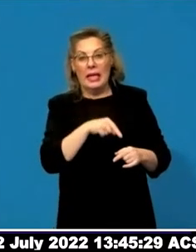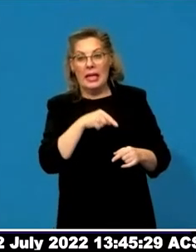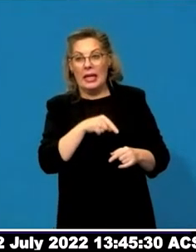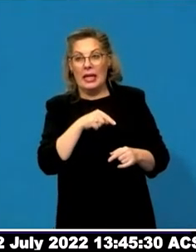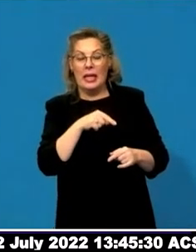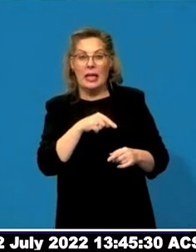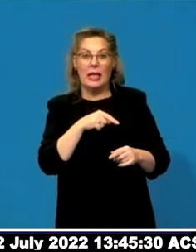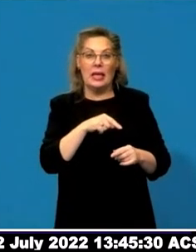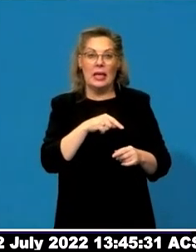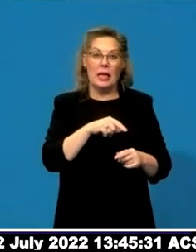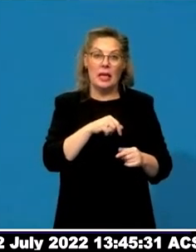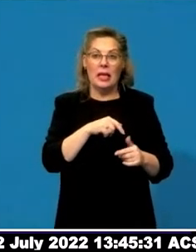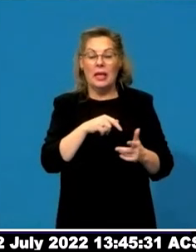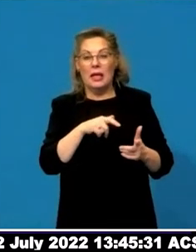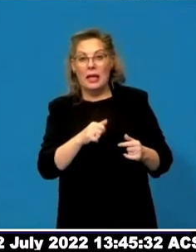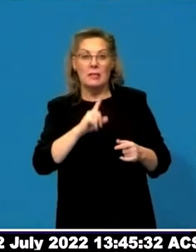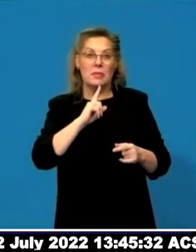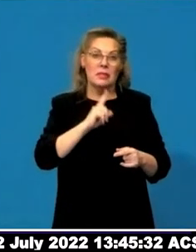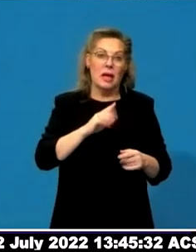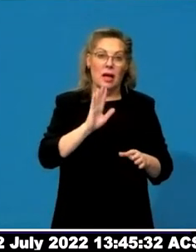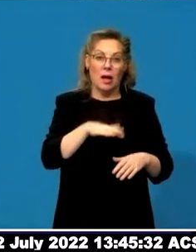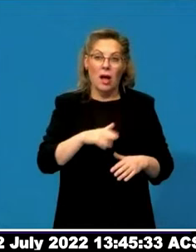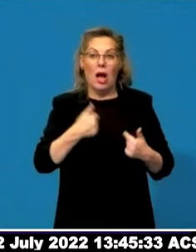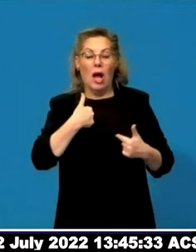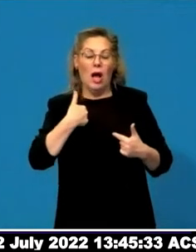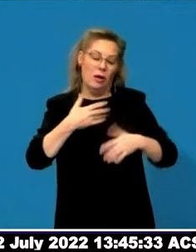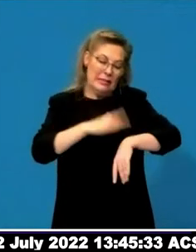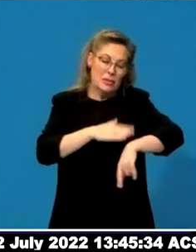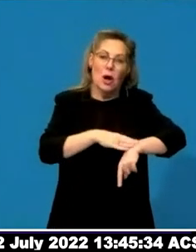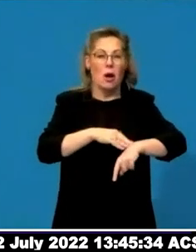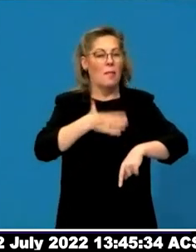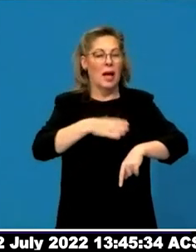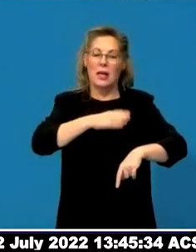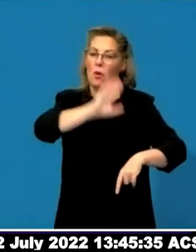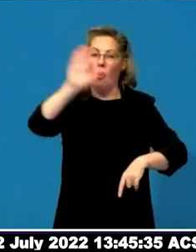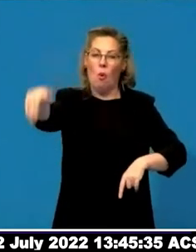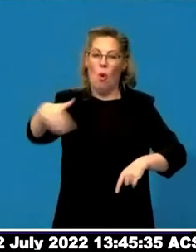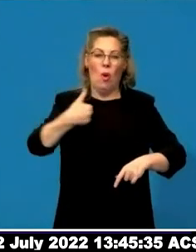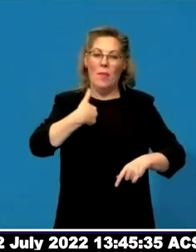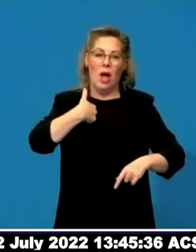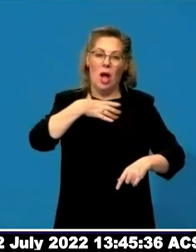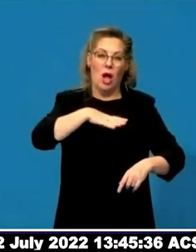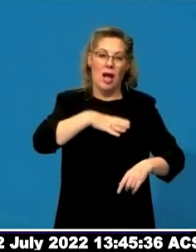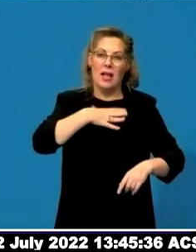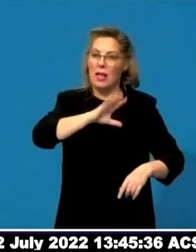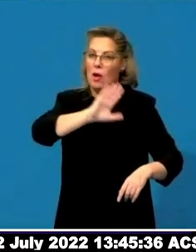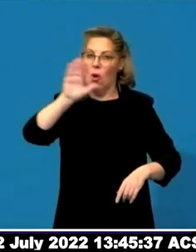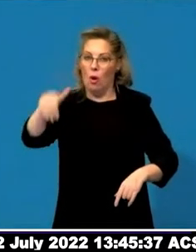"Ring NPY, I want to go back to NPY. Move back to NPY."